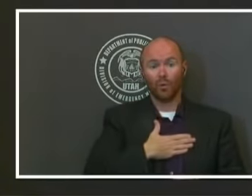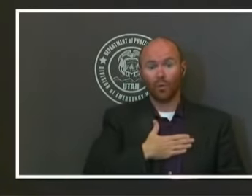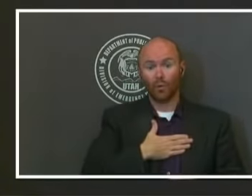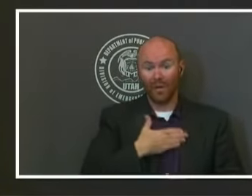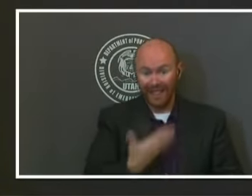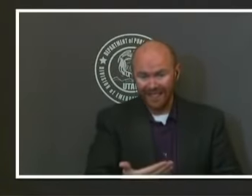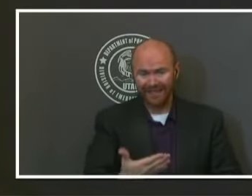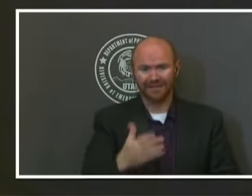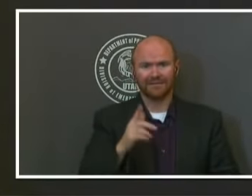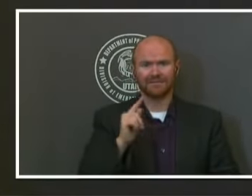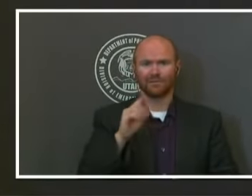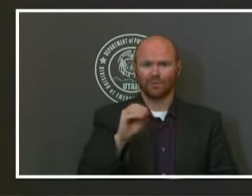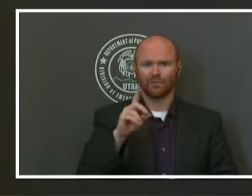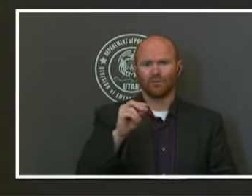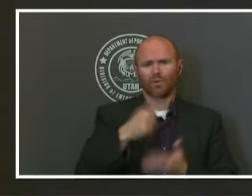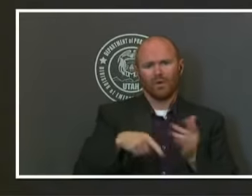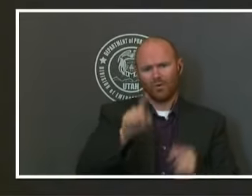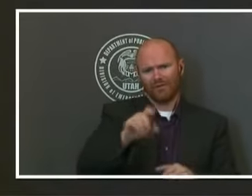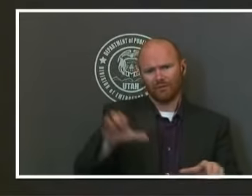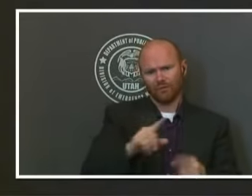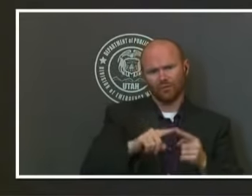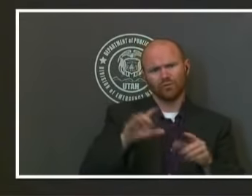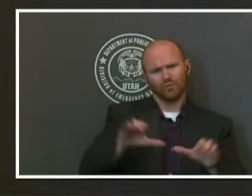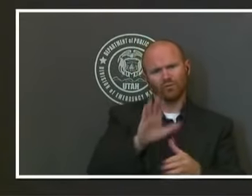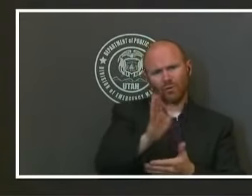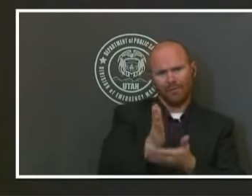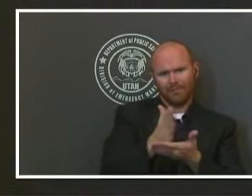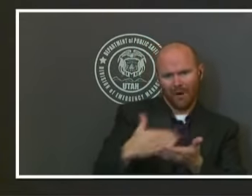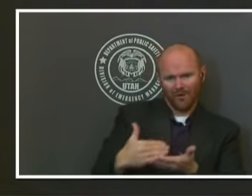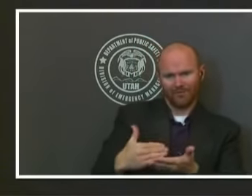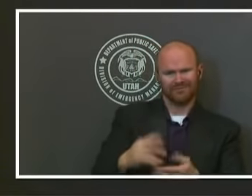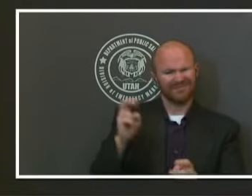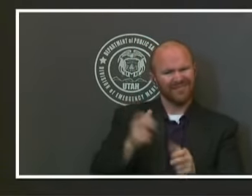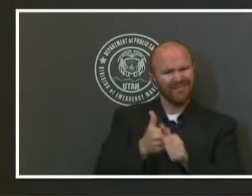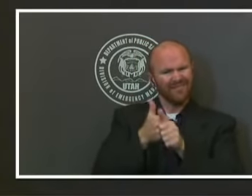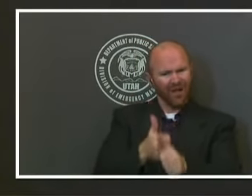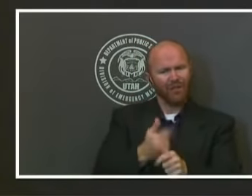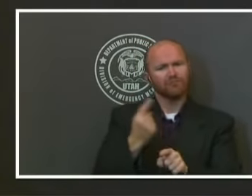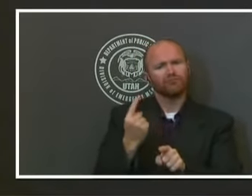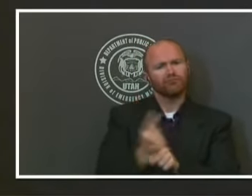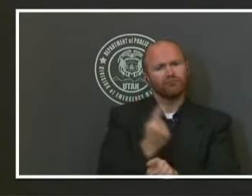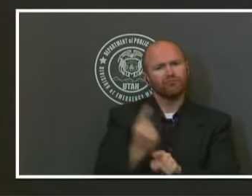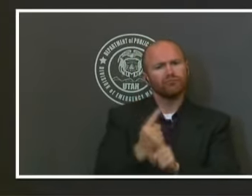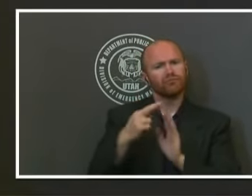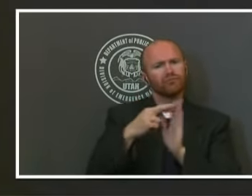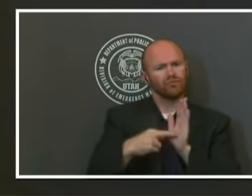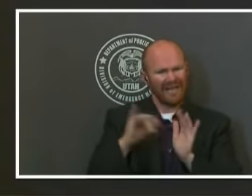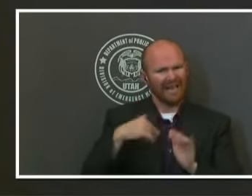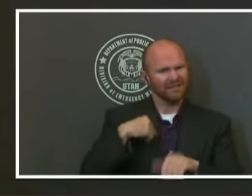willing to in fact do our part